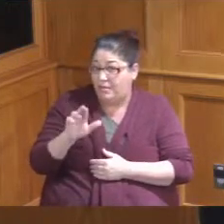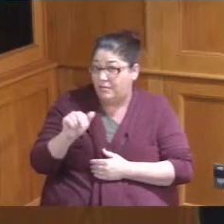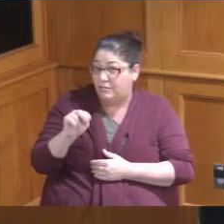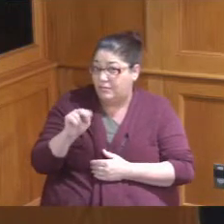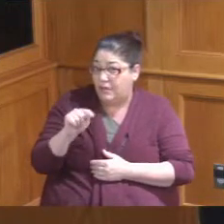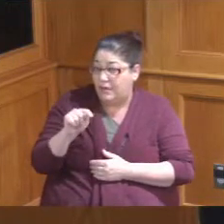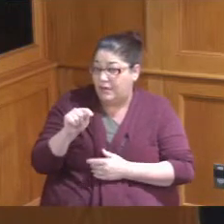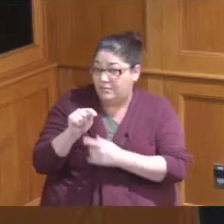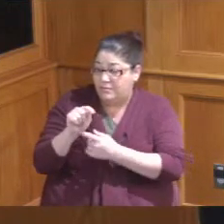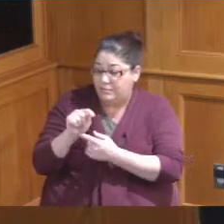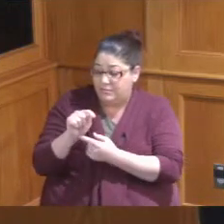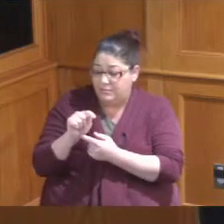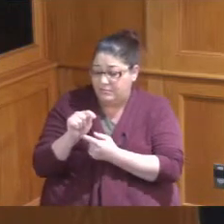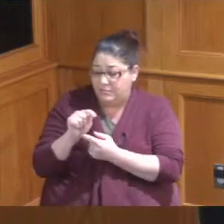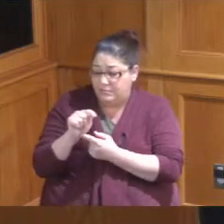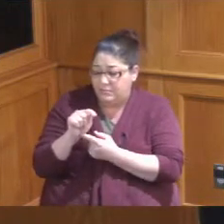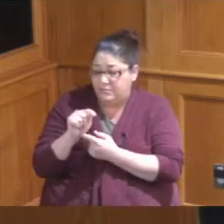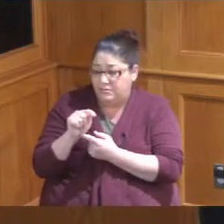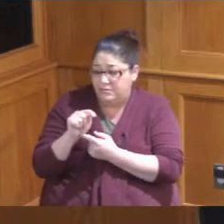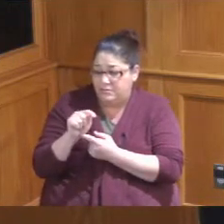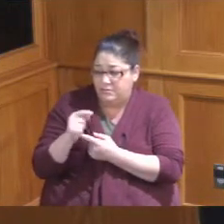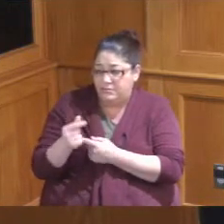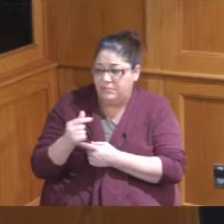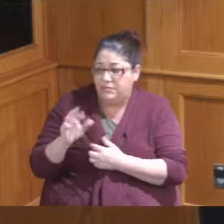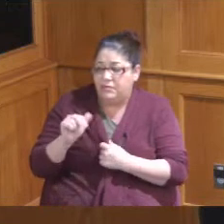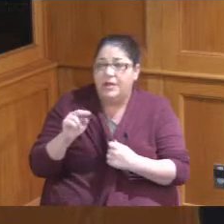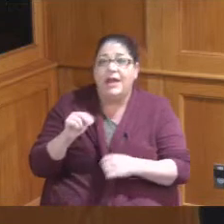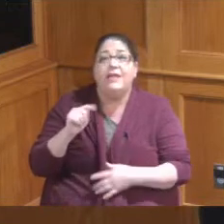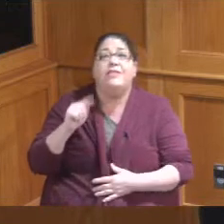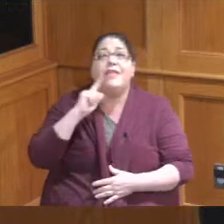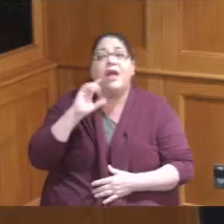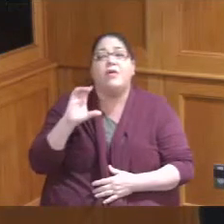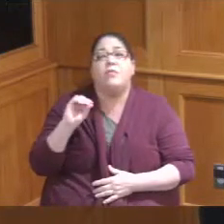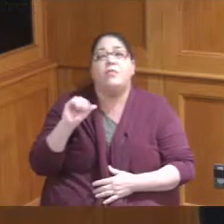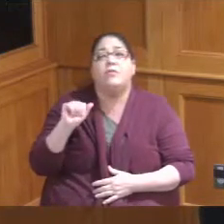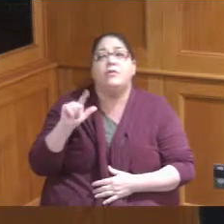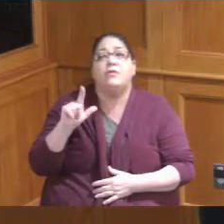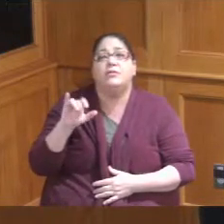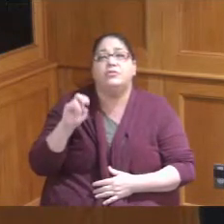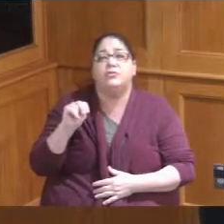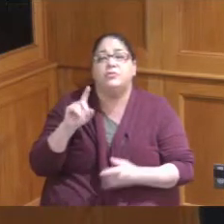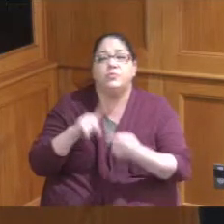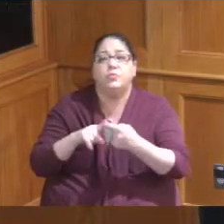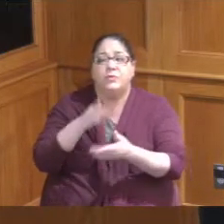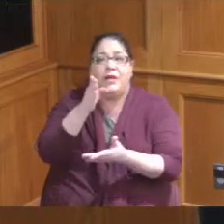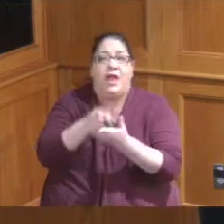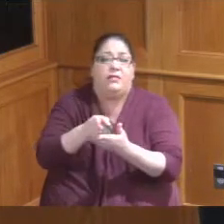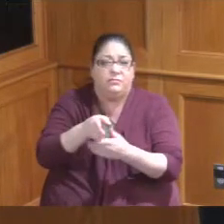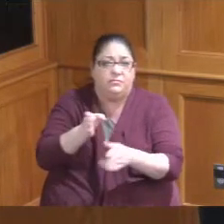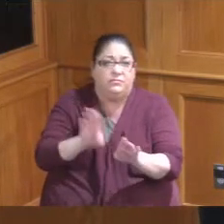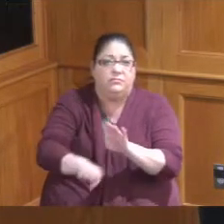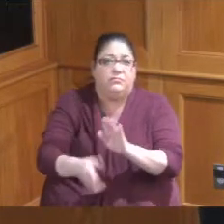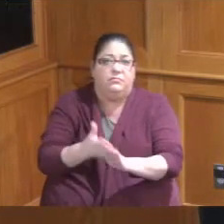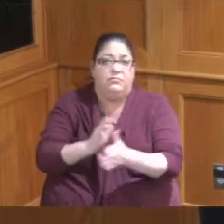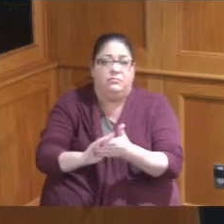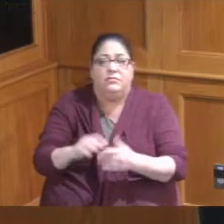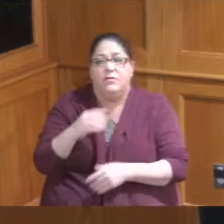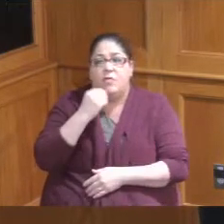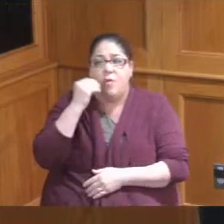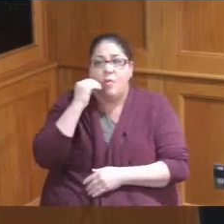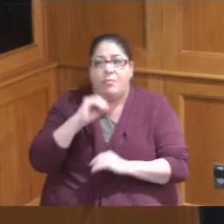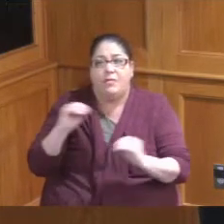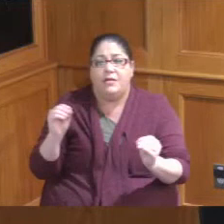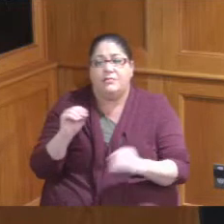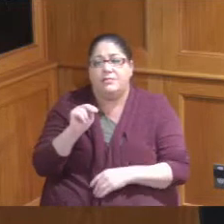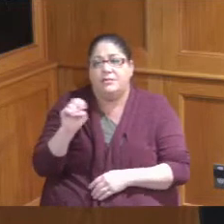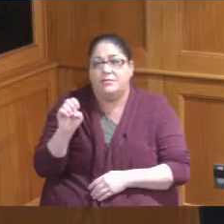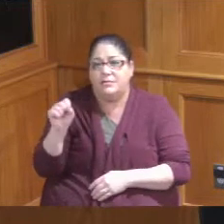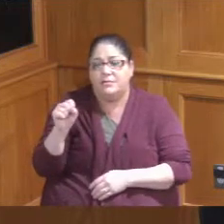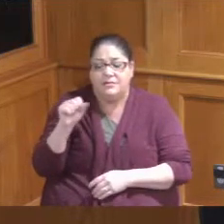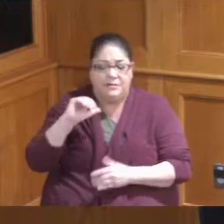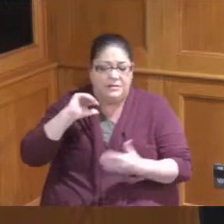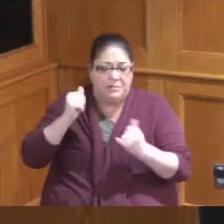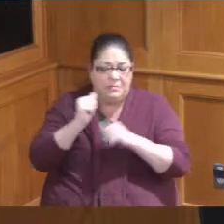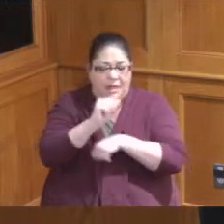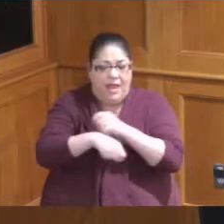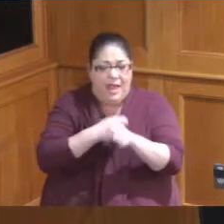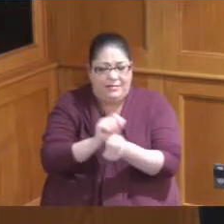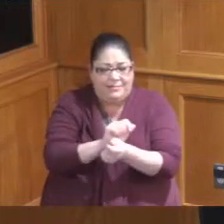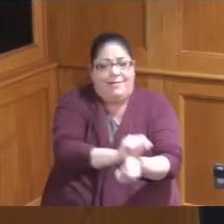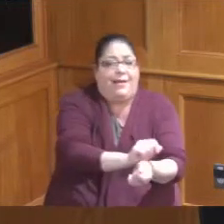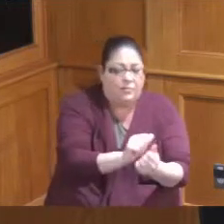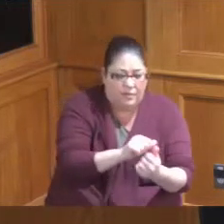we had the coalition to in homelessness seem to be hand-tied on what he kept saying and his hands